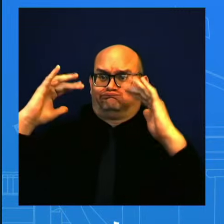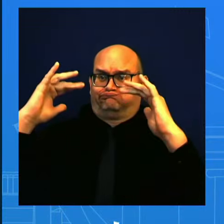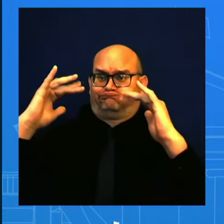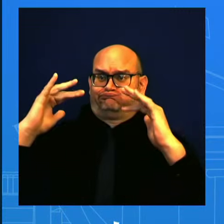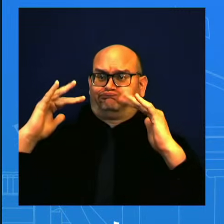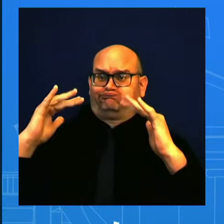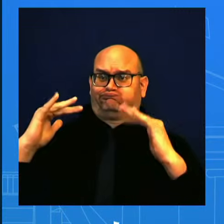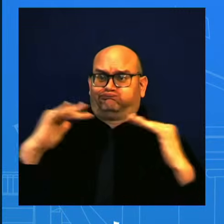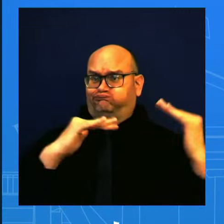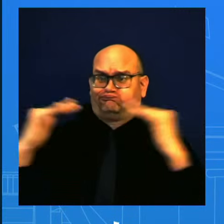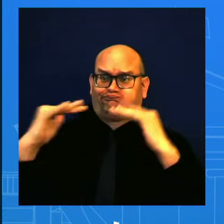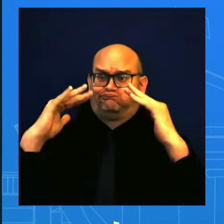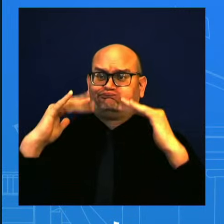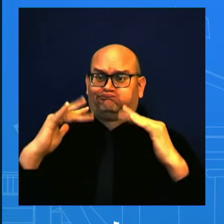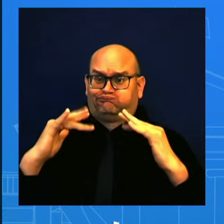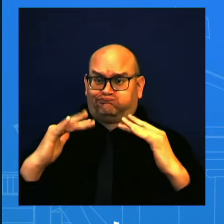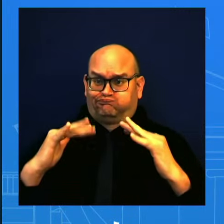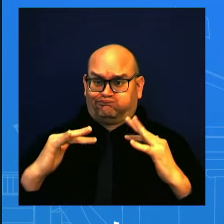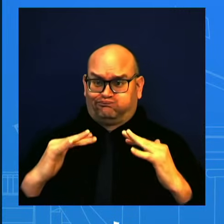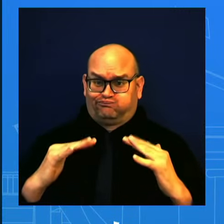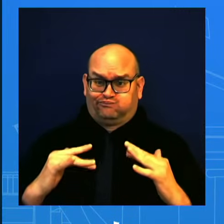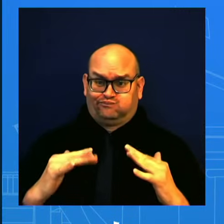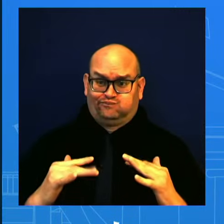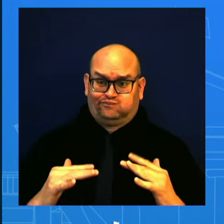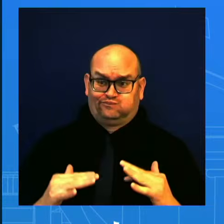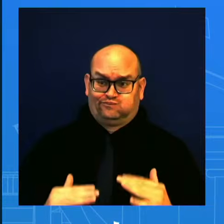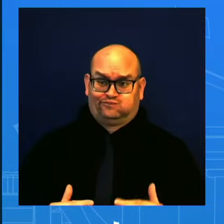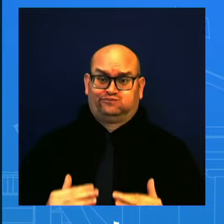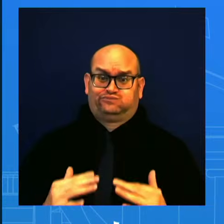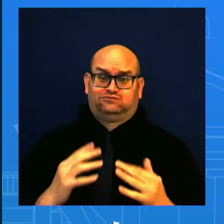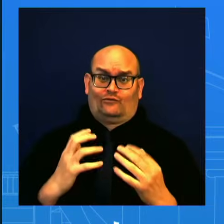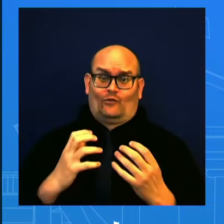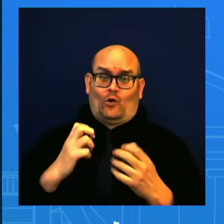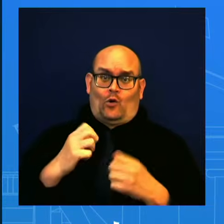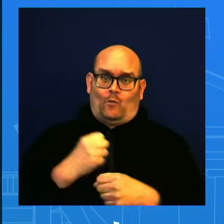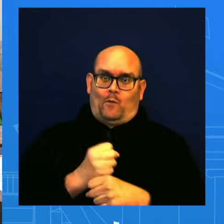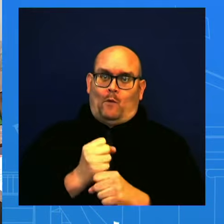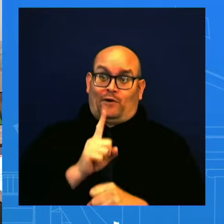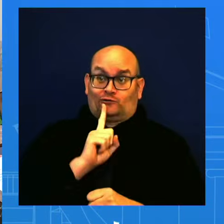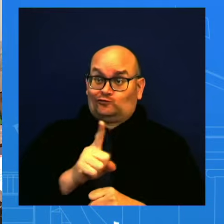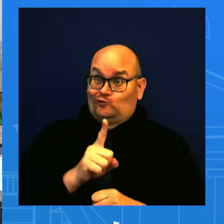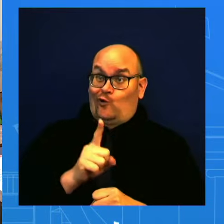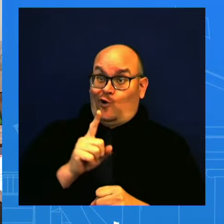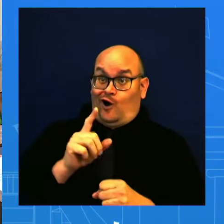We consider this a national and homeland security matter of the highest priority -- the highest priority.